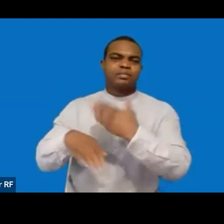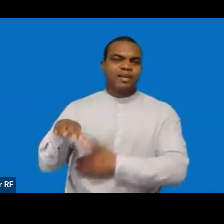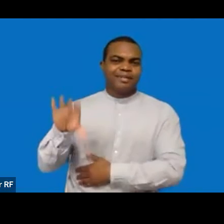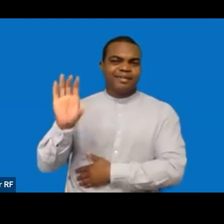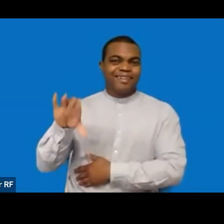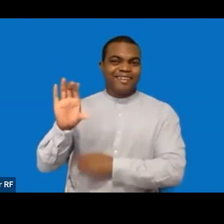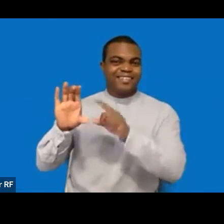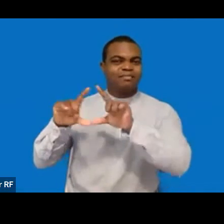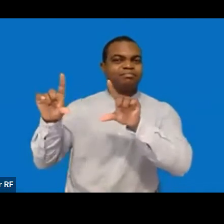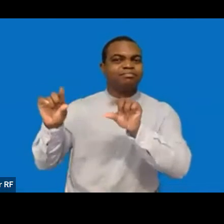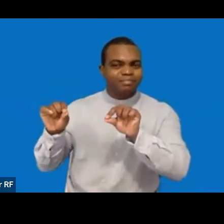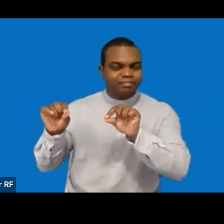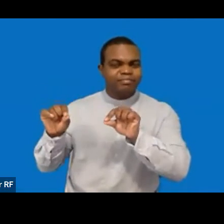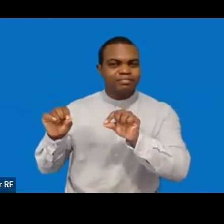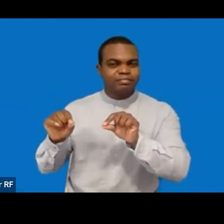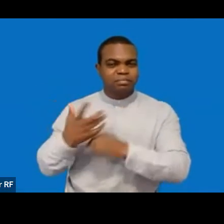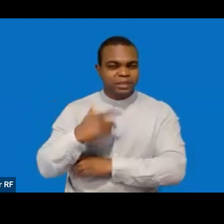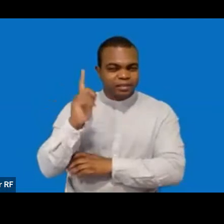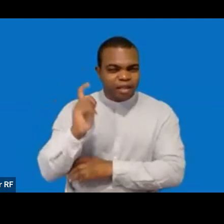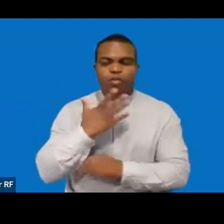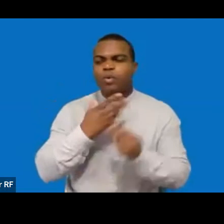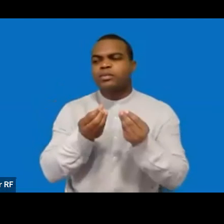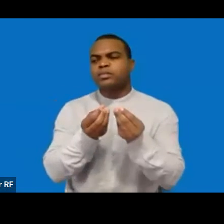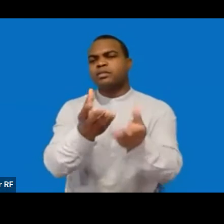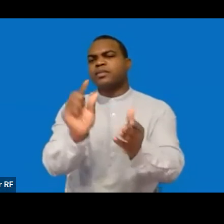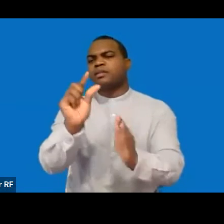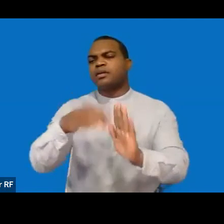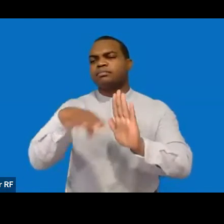to make sure that the event goes well, since we are a lot of people